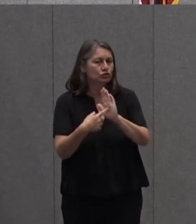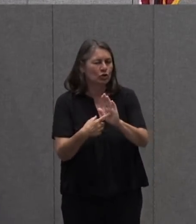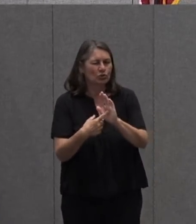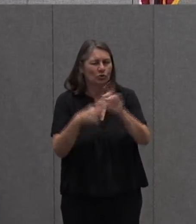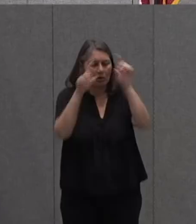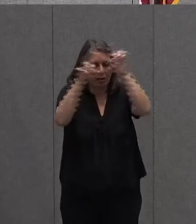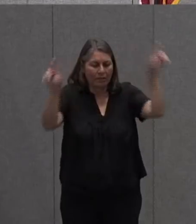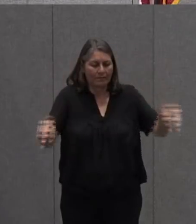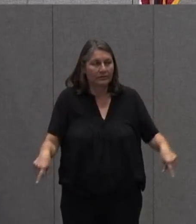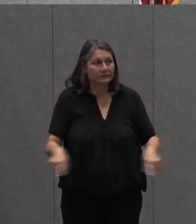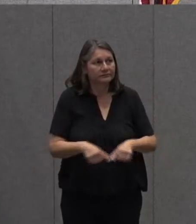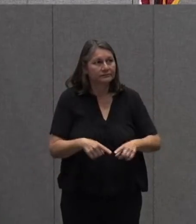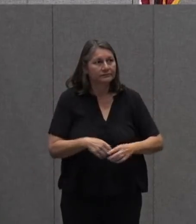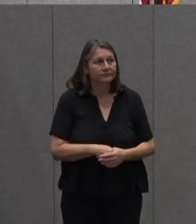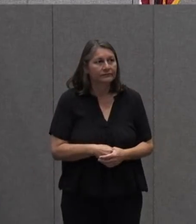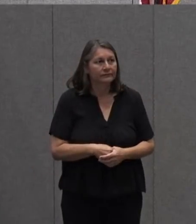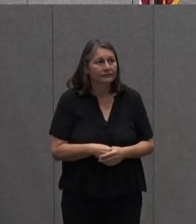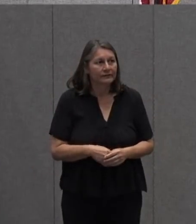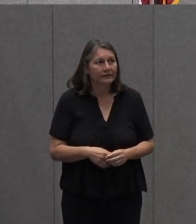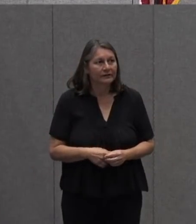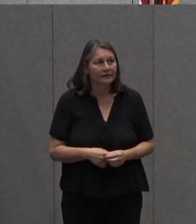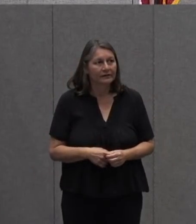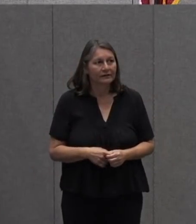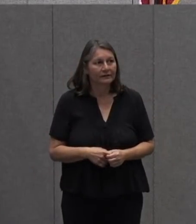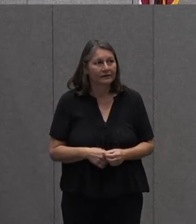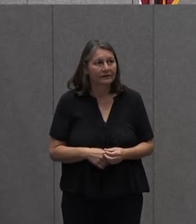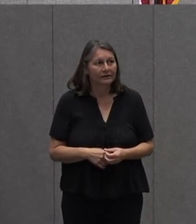And you'll have to push it get the push pin down Ms. Lori. Is that how that works?